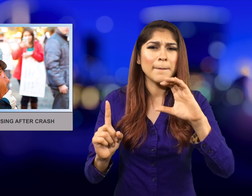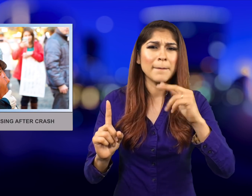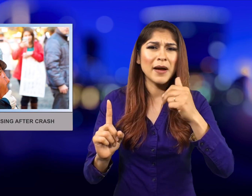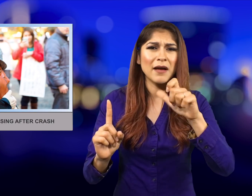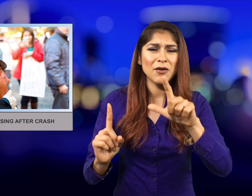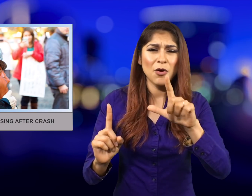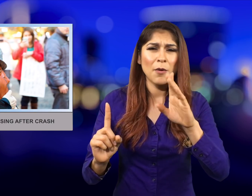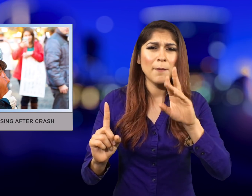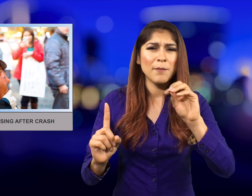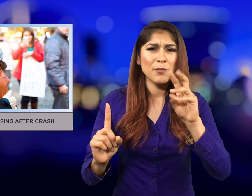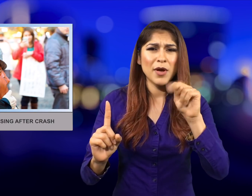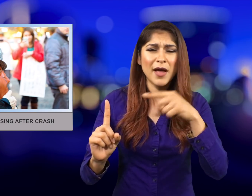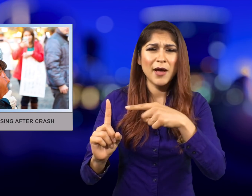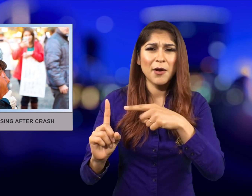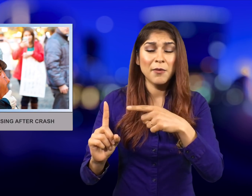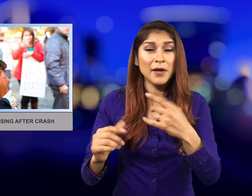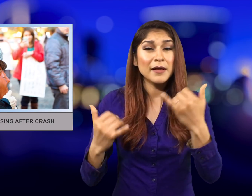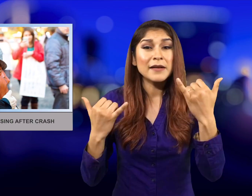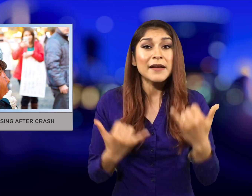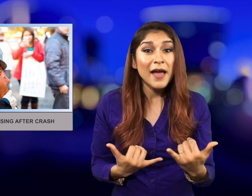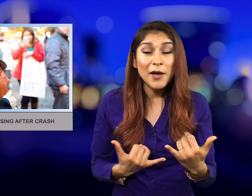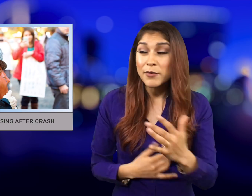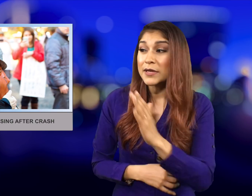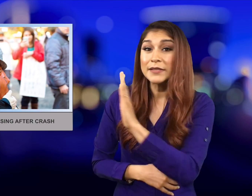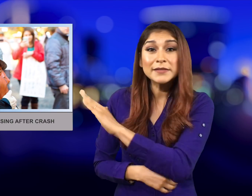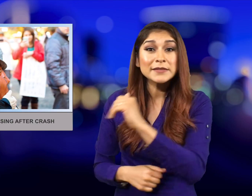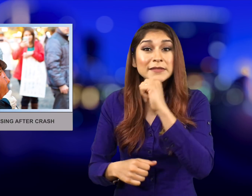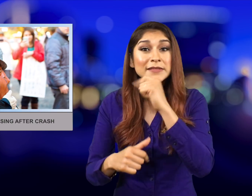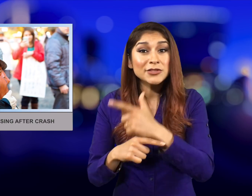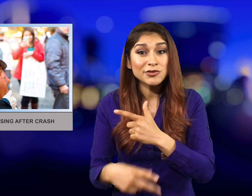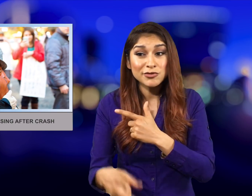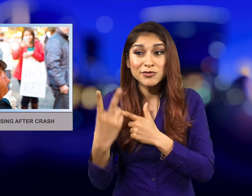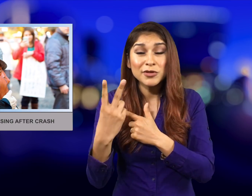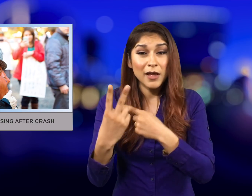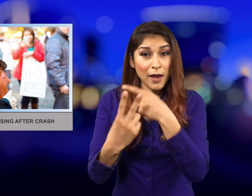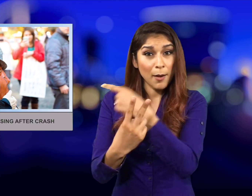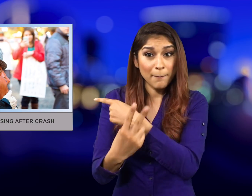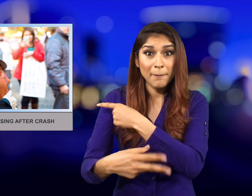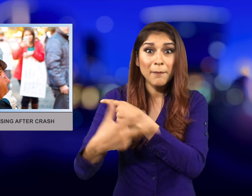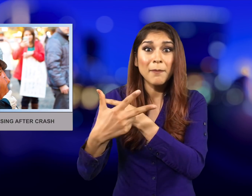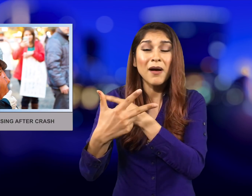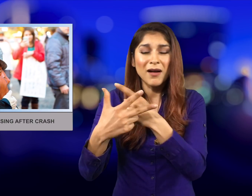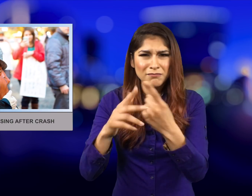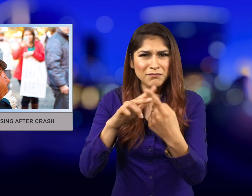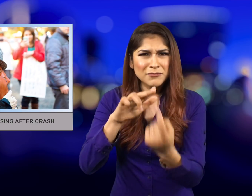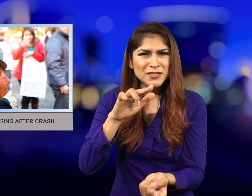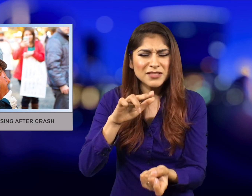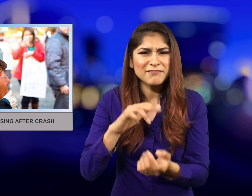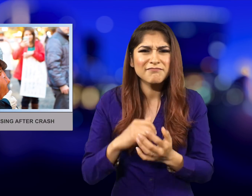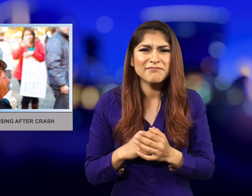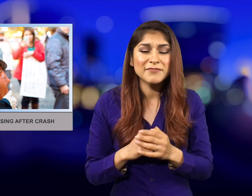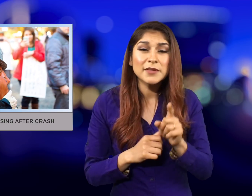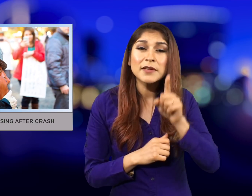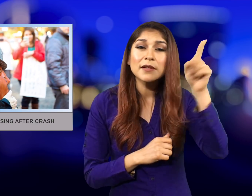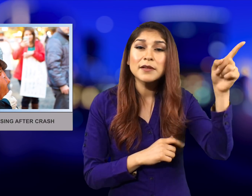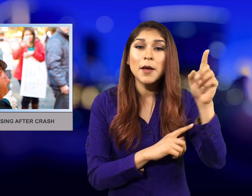Michael Brown. Now Hart and two of his sisters are missing.